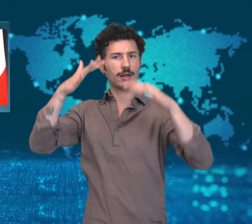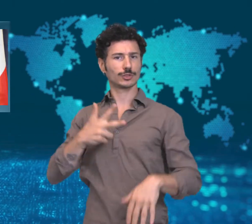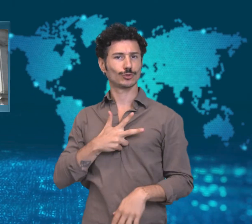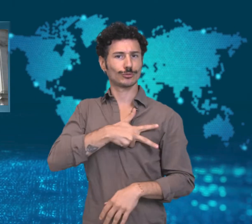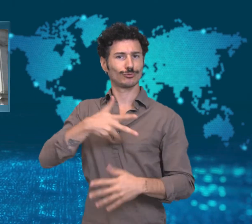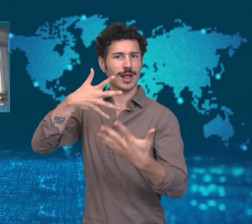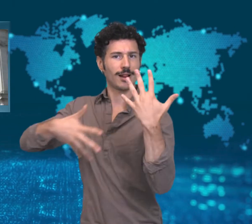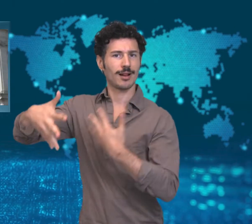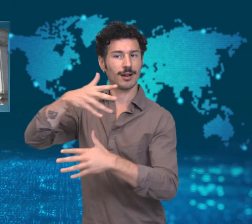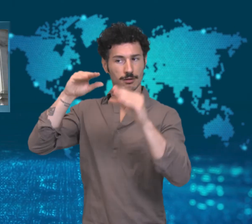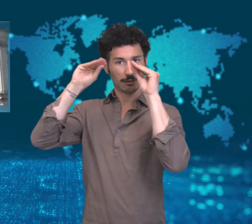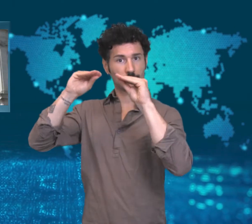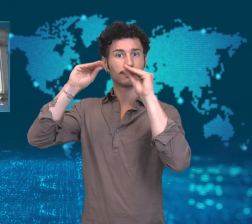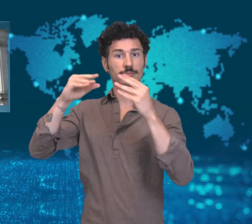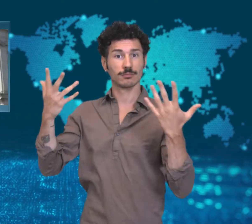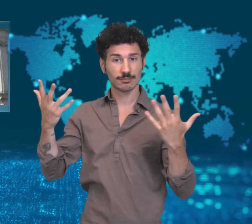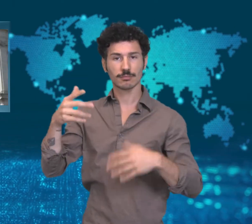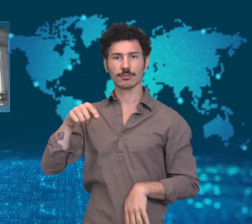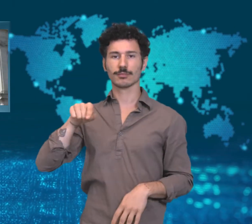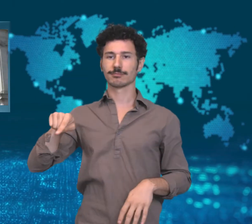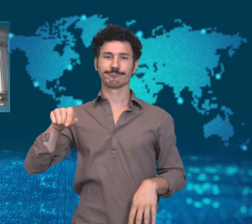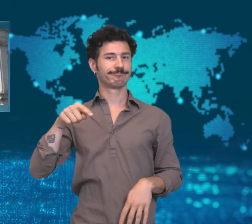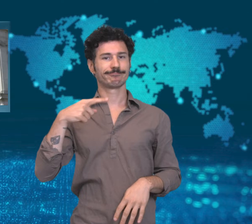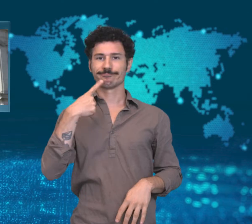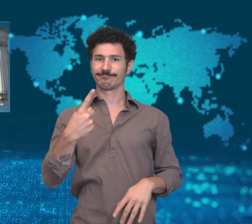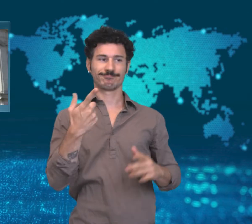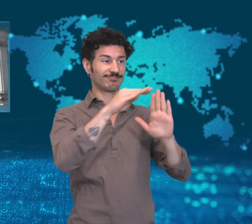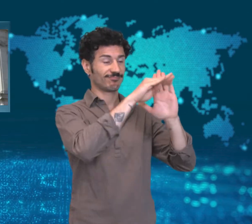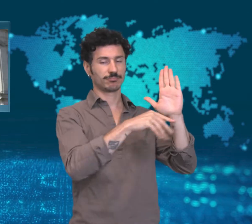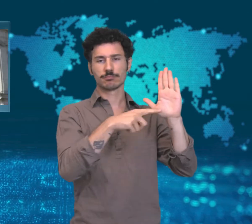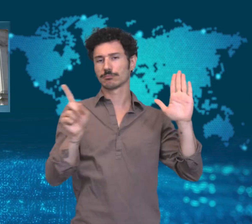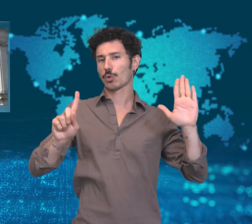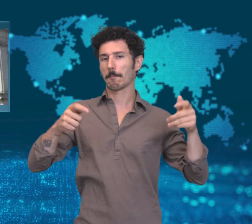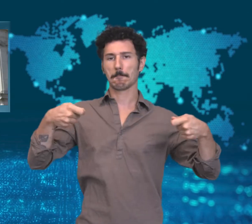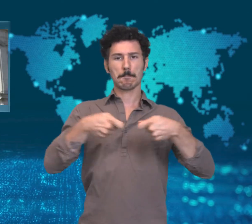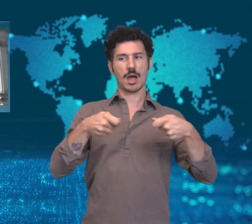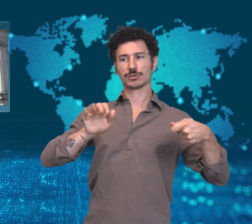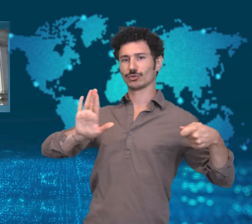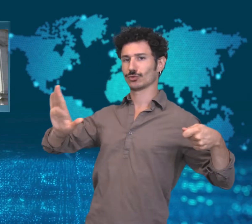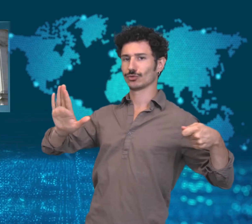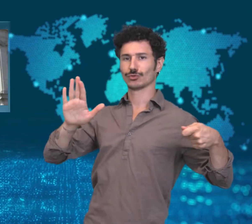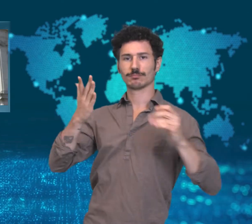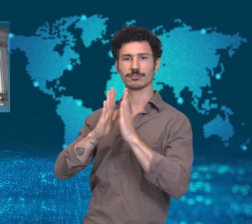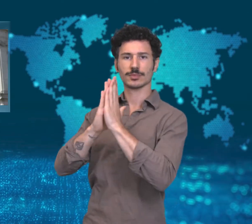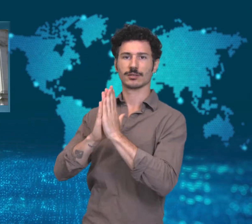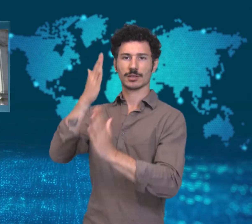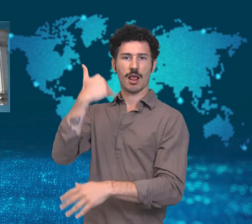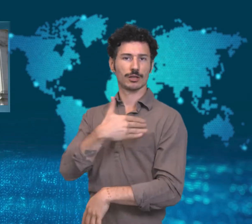promoting teaching liberal social policies in school.